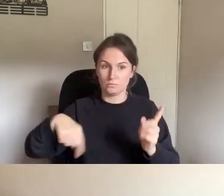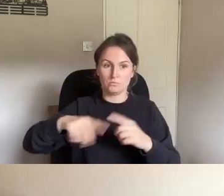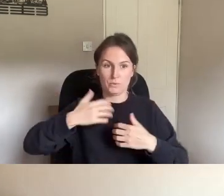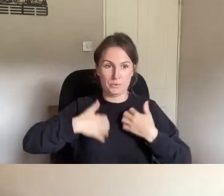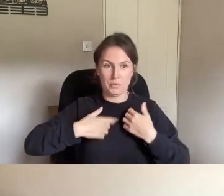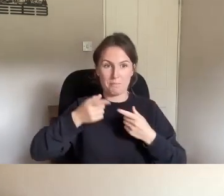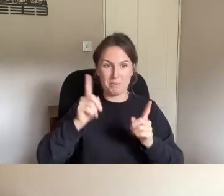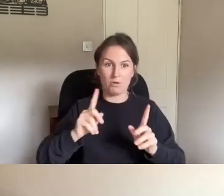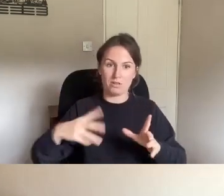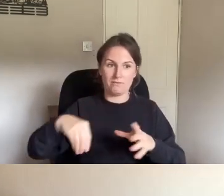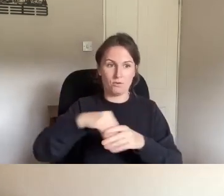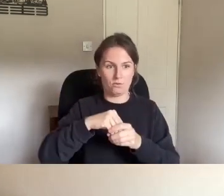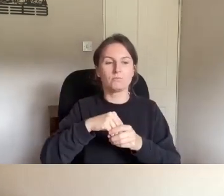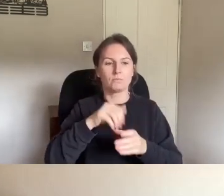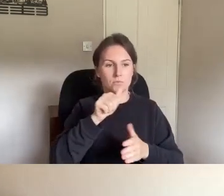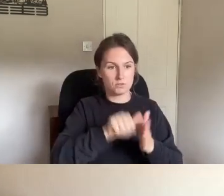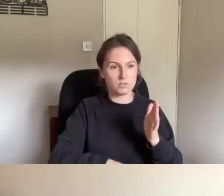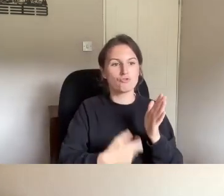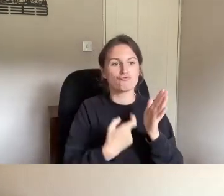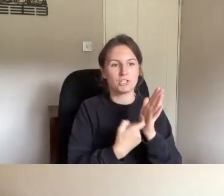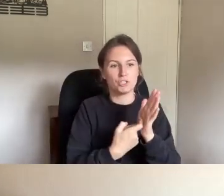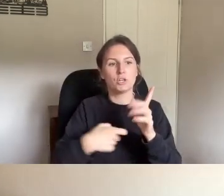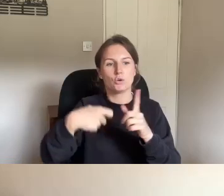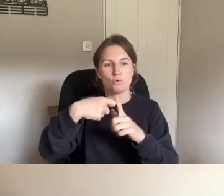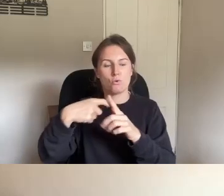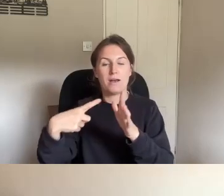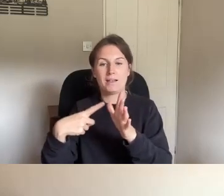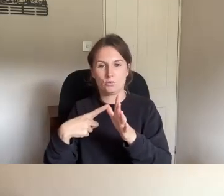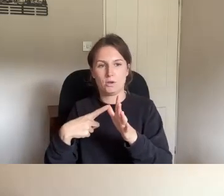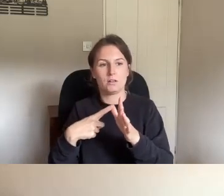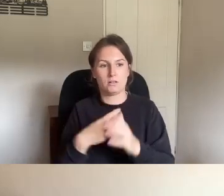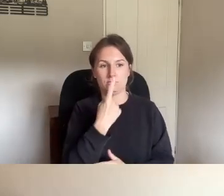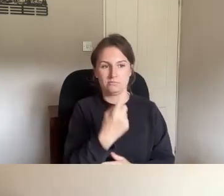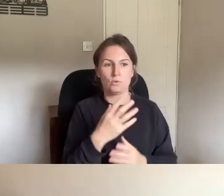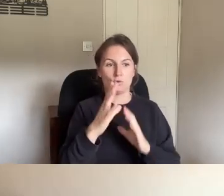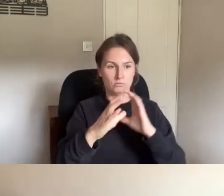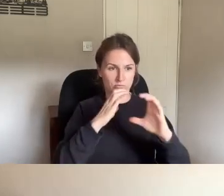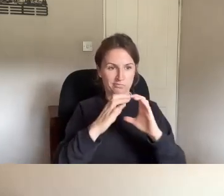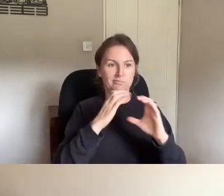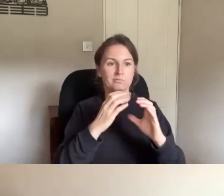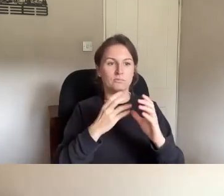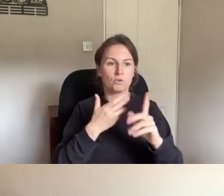Starting off, we've got Ranjit Kaur Atwal and she's a communications consultant and mentor